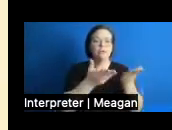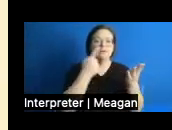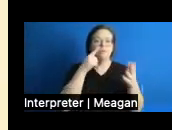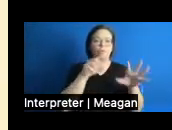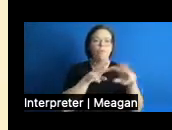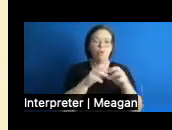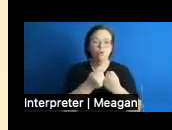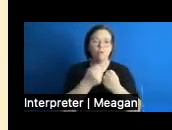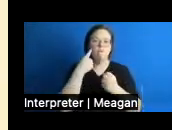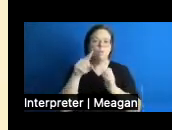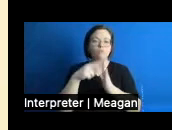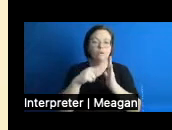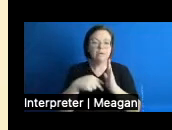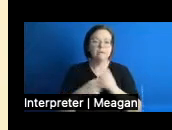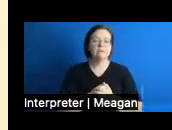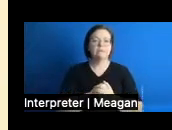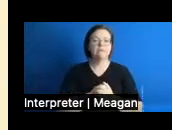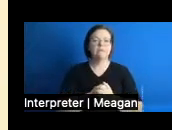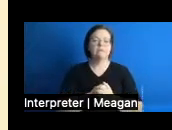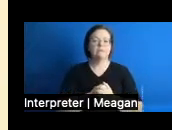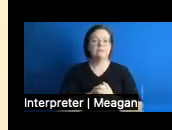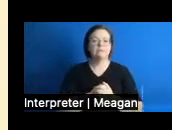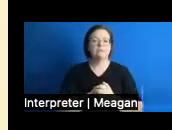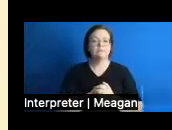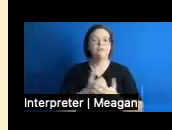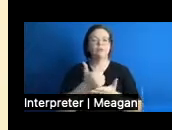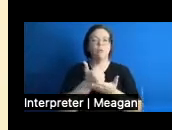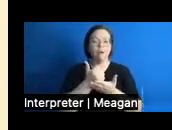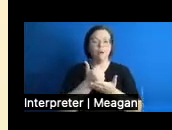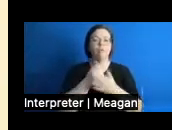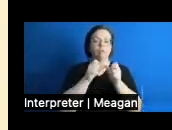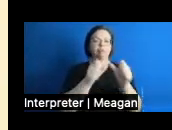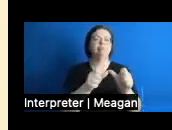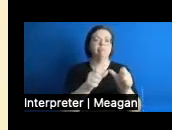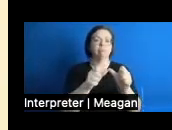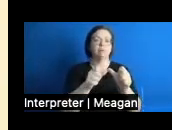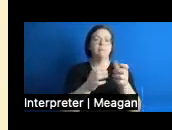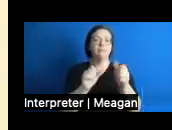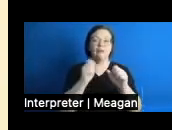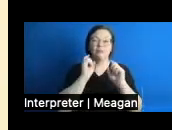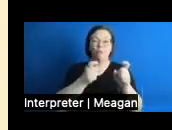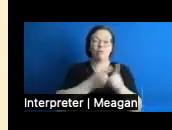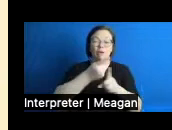readings. And to help sustain this by signing up to give regularly to our Patreon by donating at